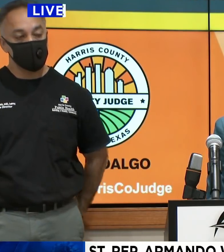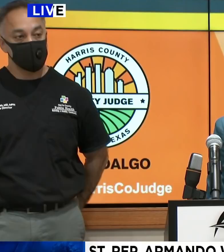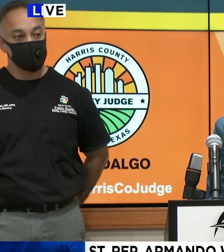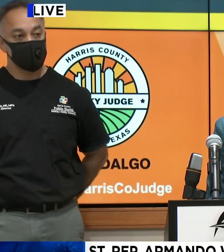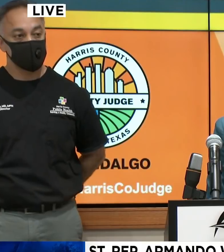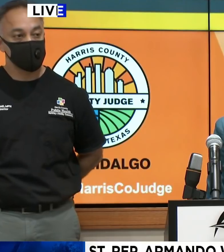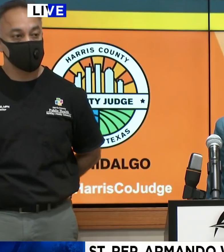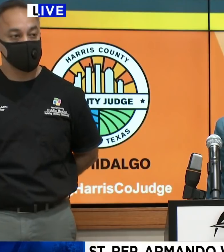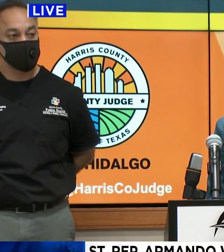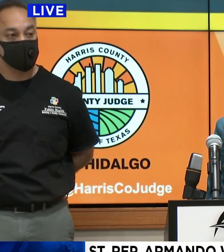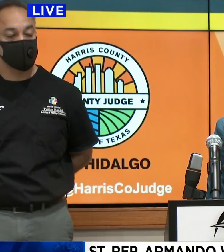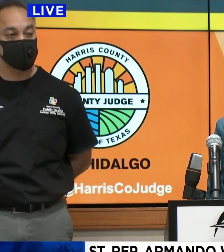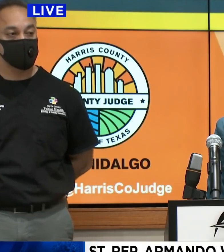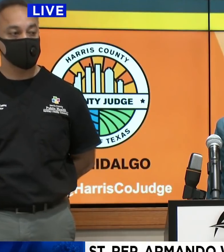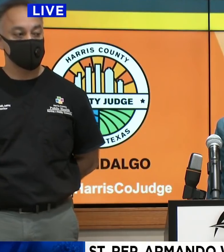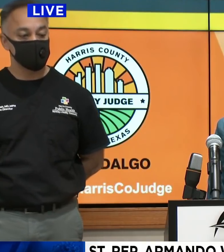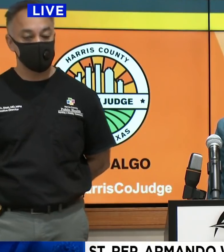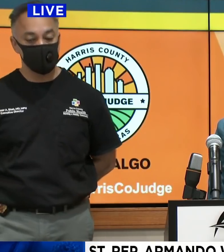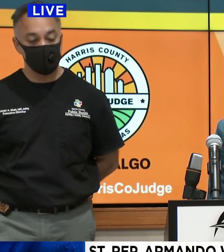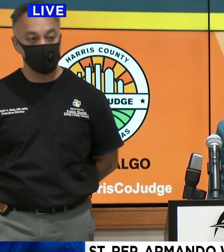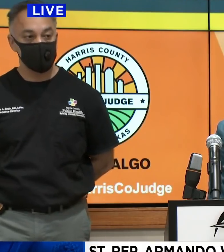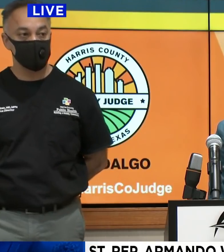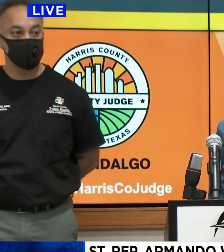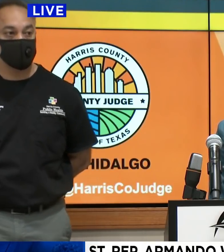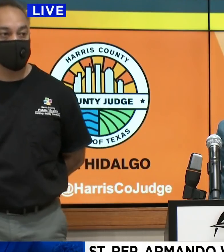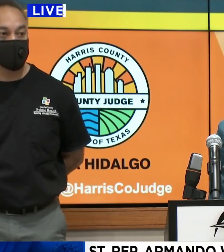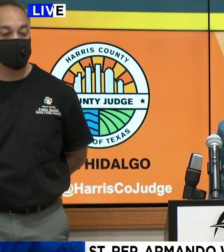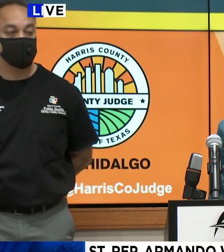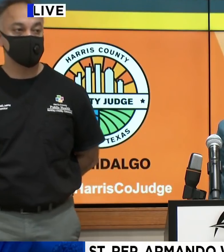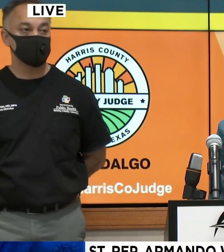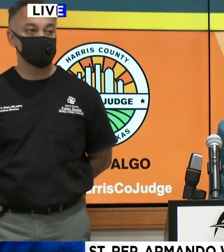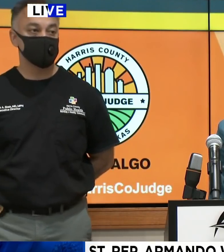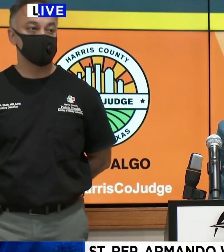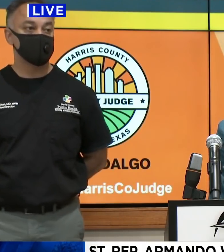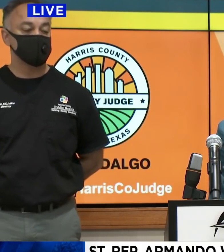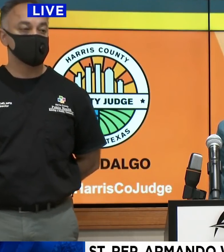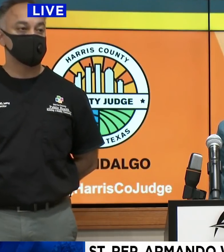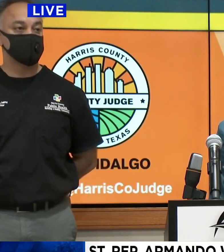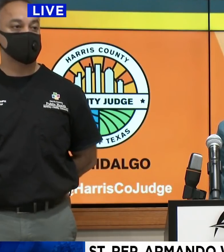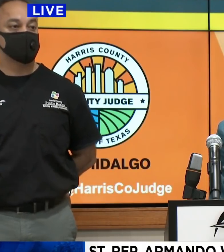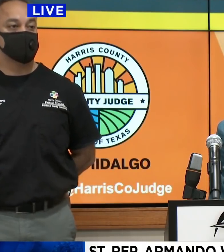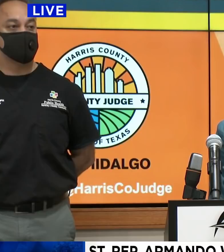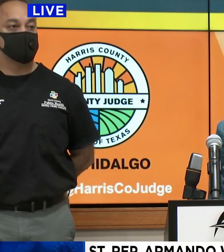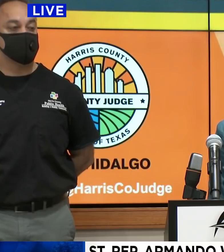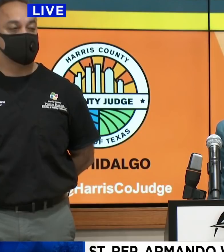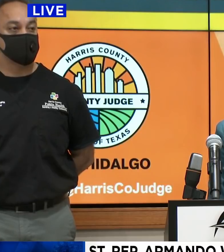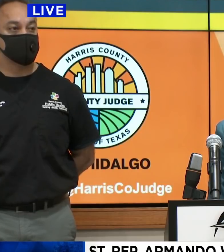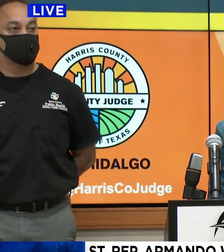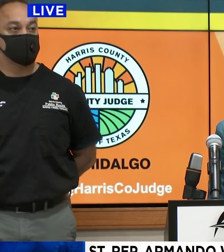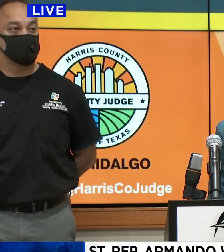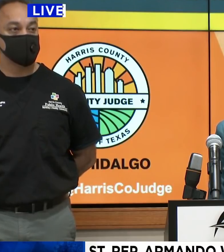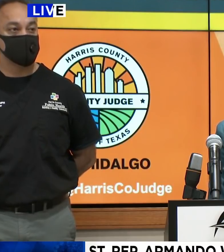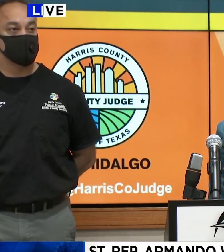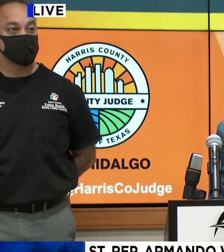dot org. Getting unique ID number and then also you can number and then also you can head out and get one of those head out and get one of those tested done. But again that’s tested done. But again that’s just what we’ve been hearing